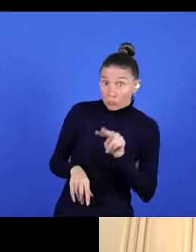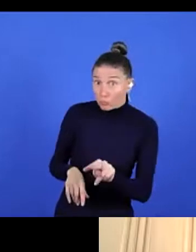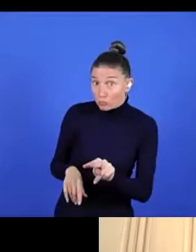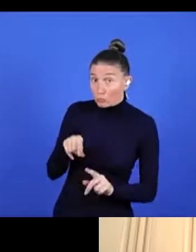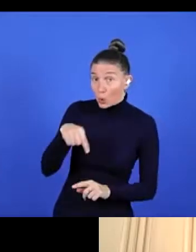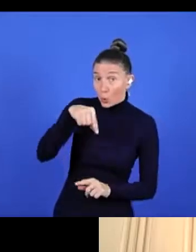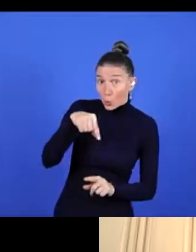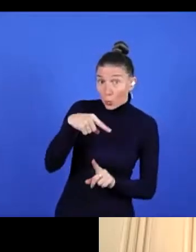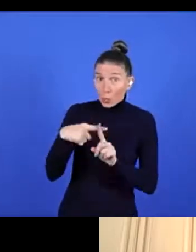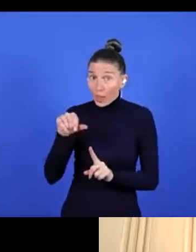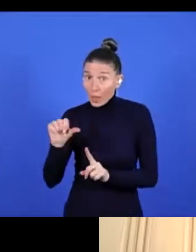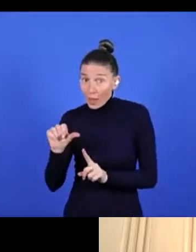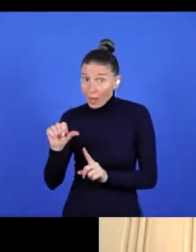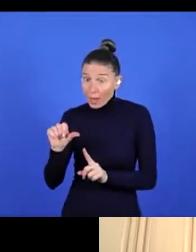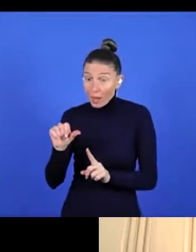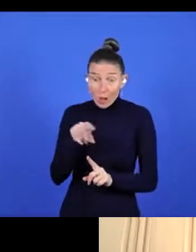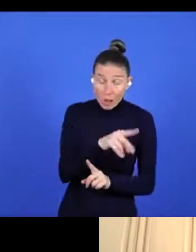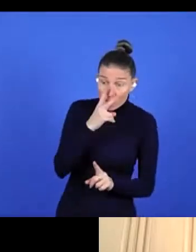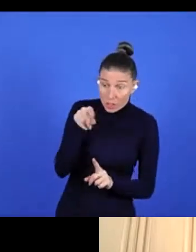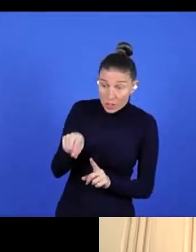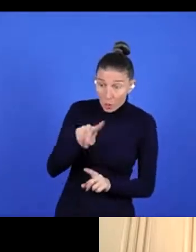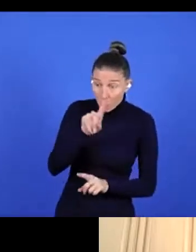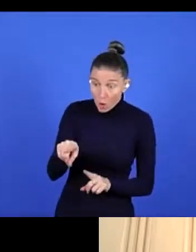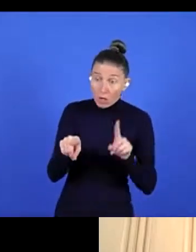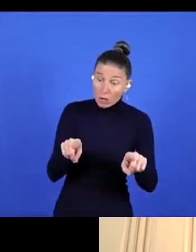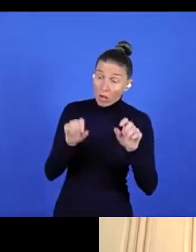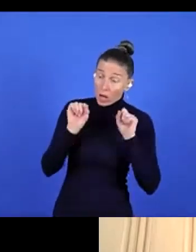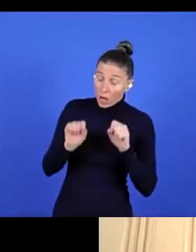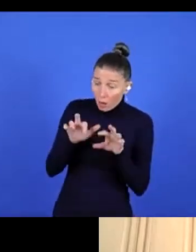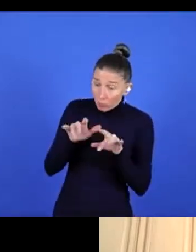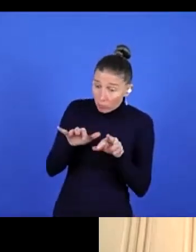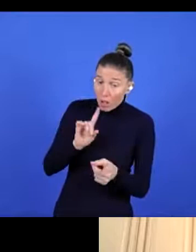ask the panelists that please look at the Q&A